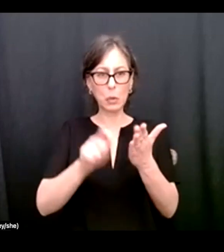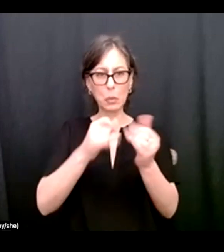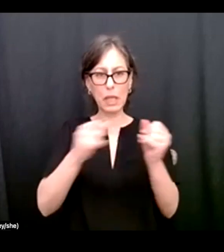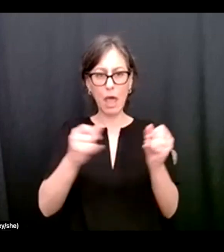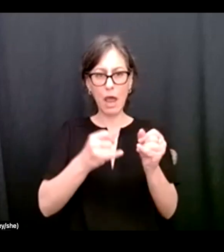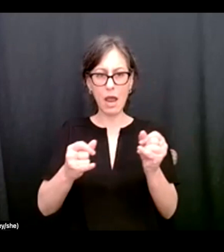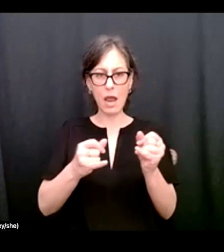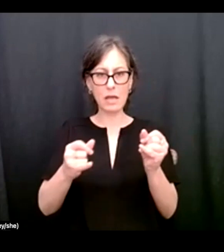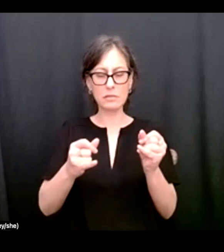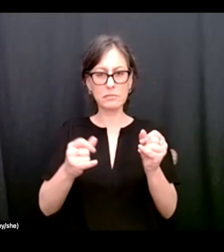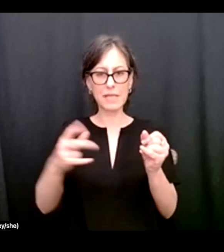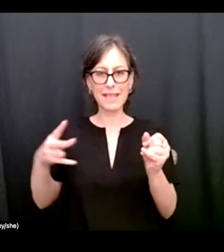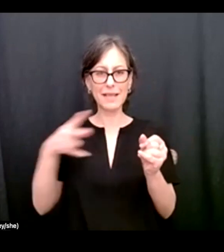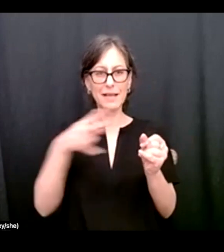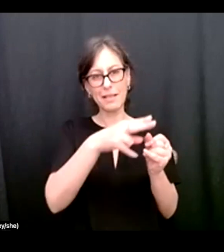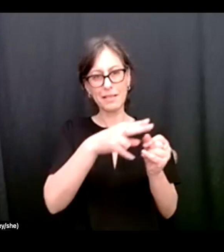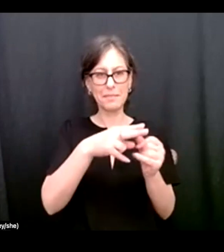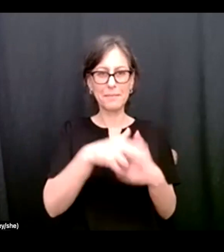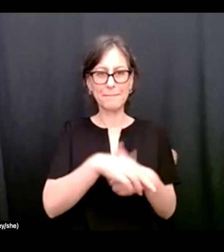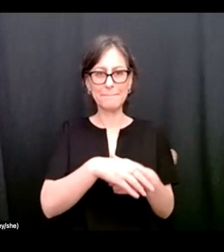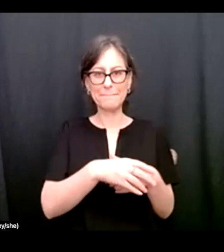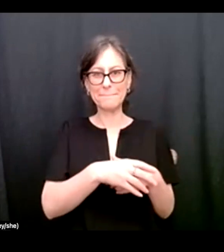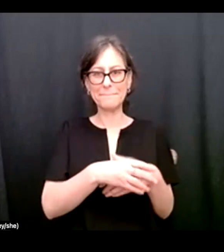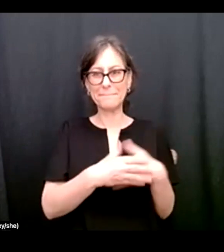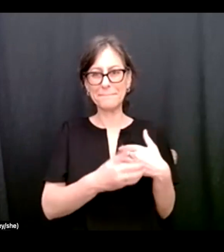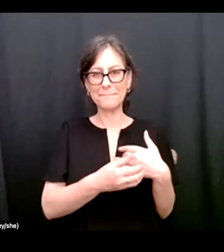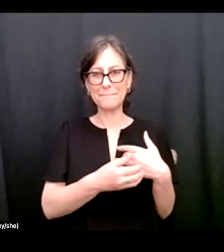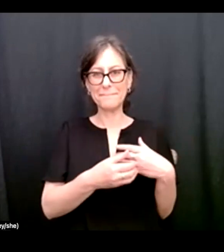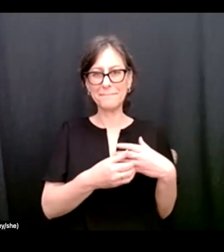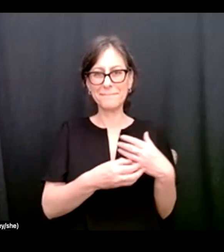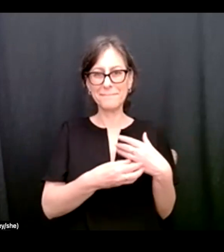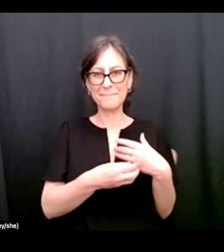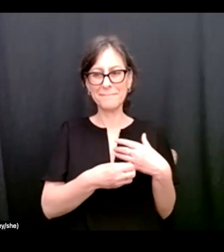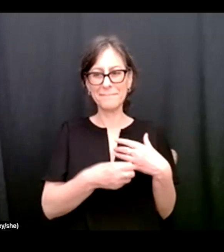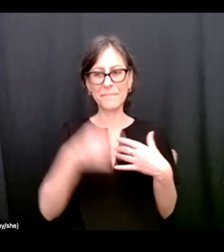and just cut them. Um, I think people feel very